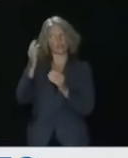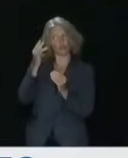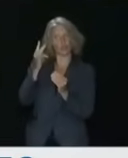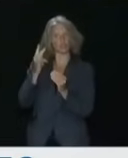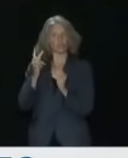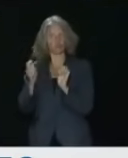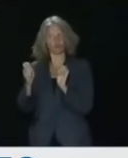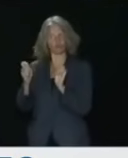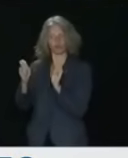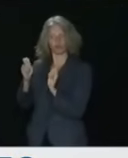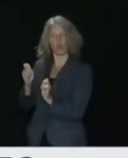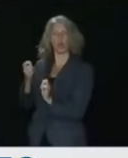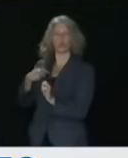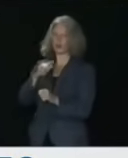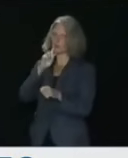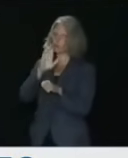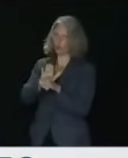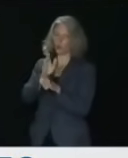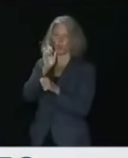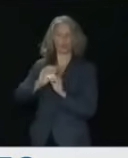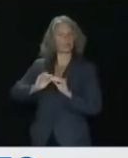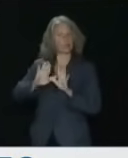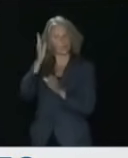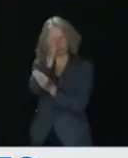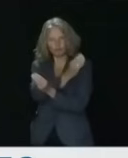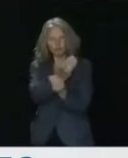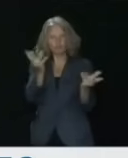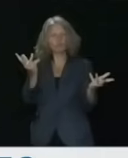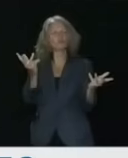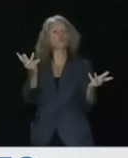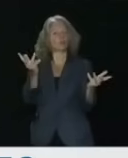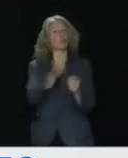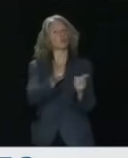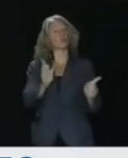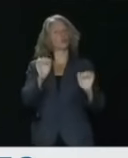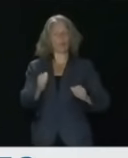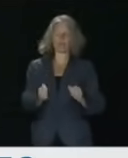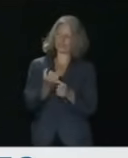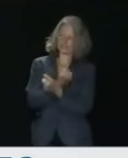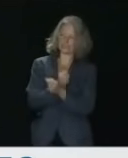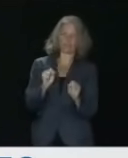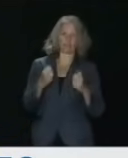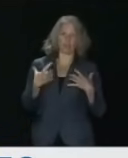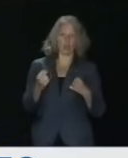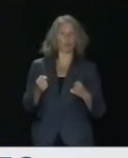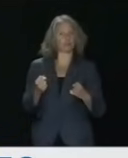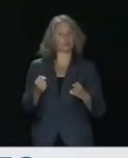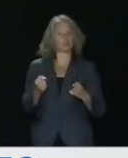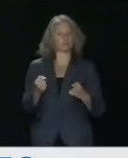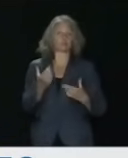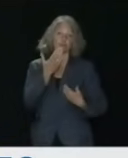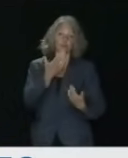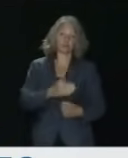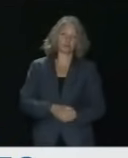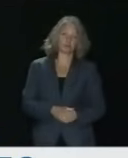IN CANADA. AS THE SCIENCE EVOLVES WE ARE COMMITTED TO PROVIDING INFORMED